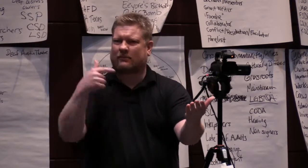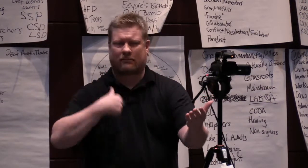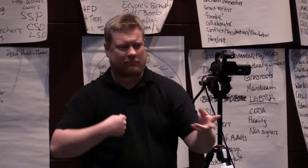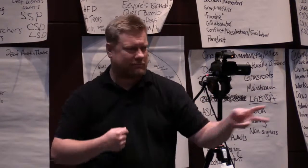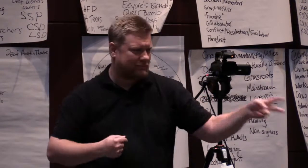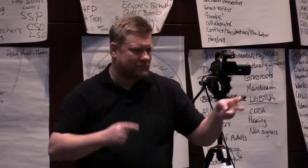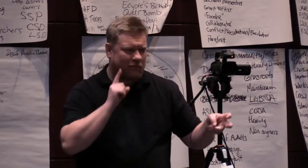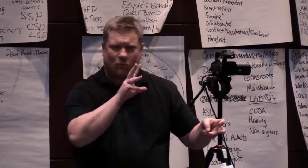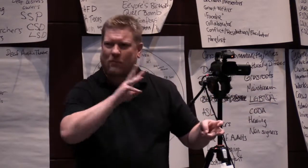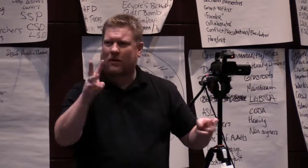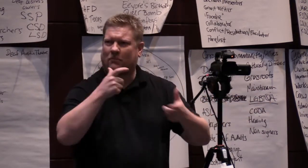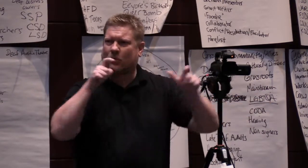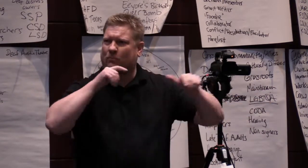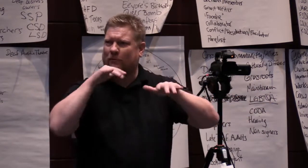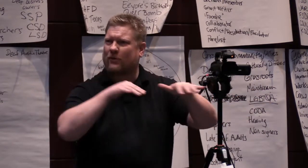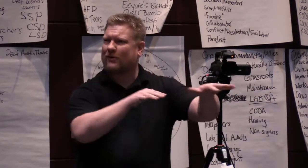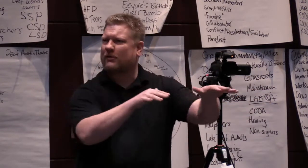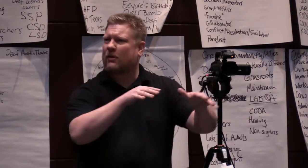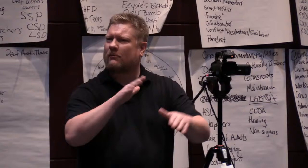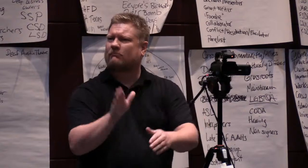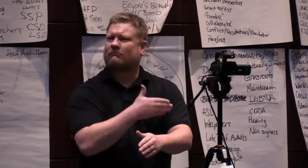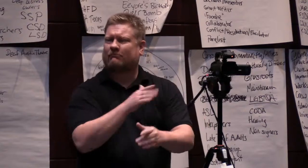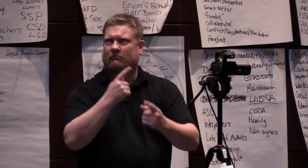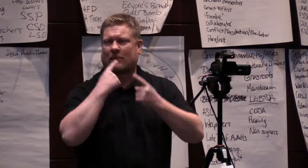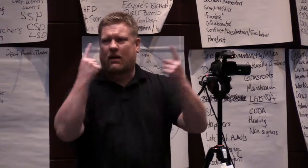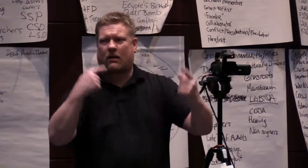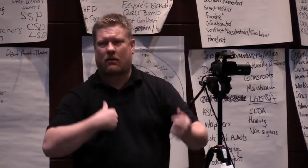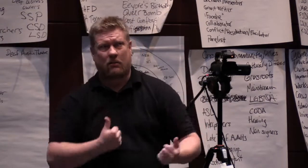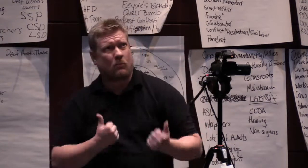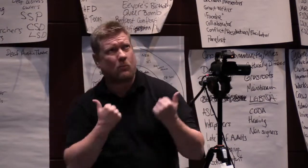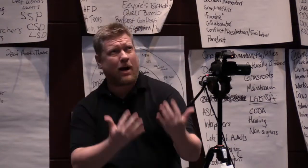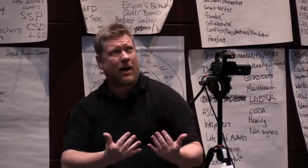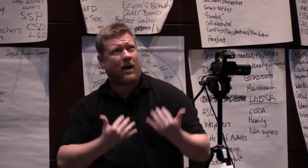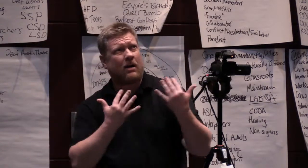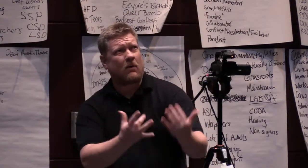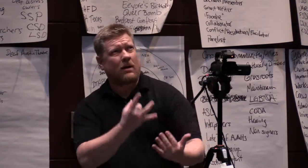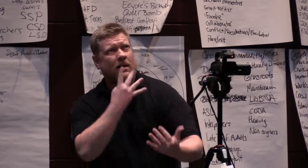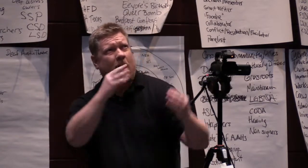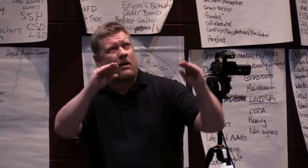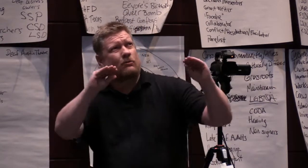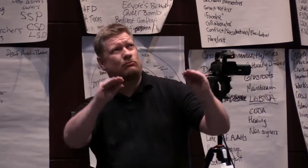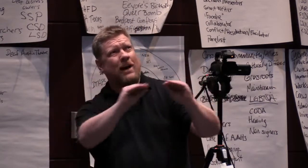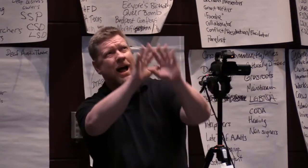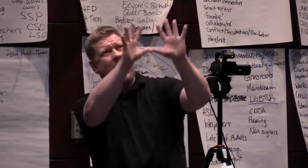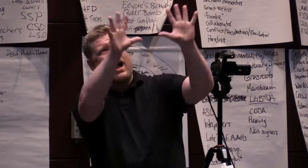You know, you've created a light. It's like the river flowing. The thing I've been waiting for,